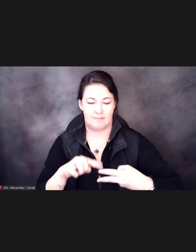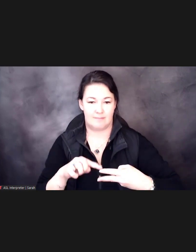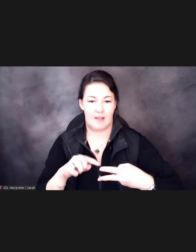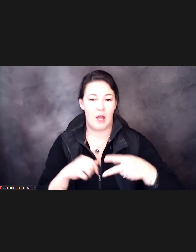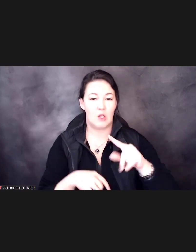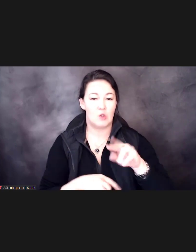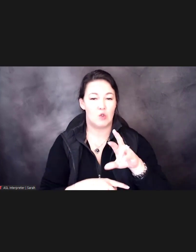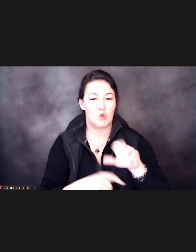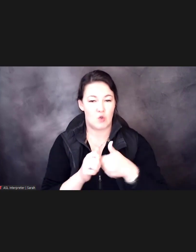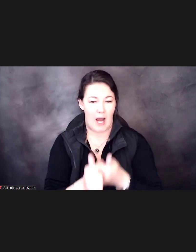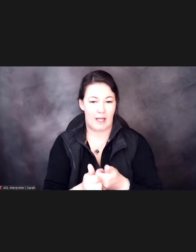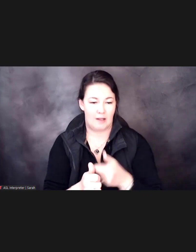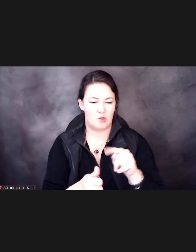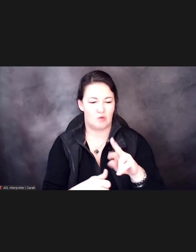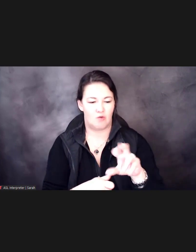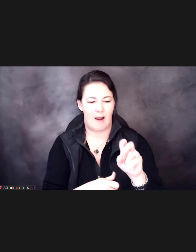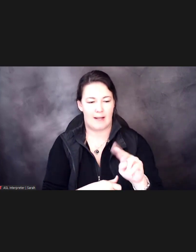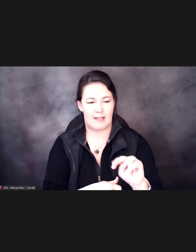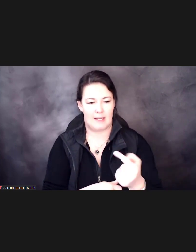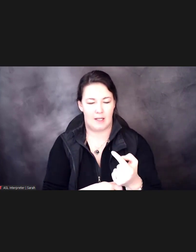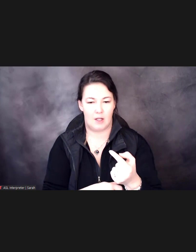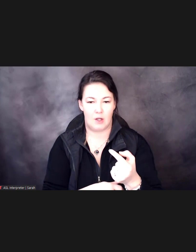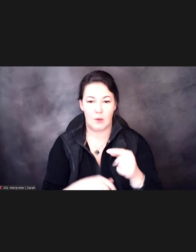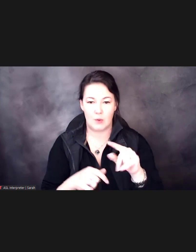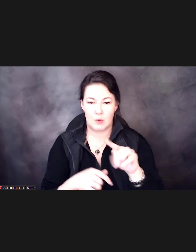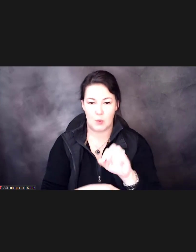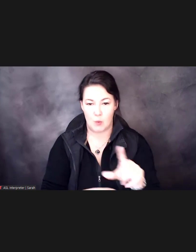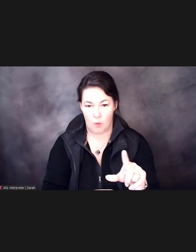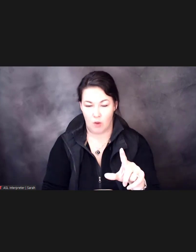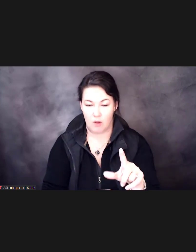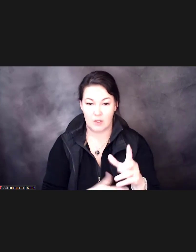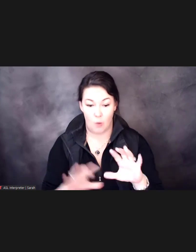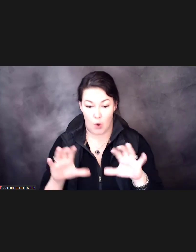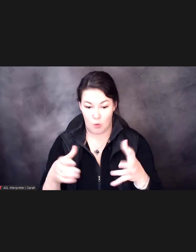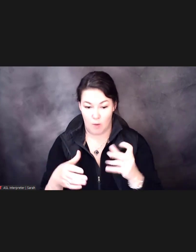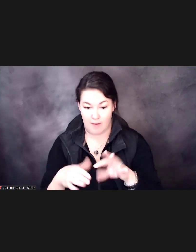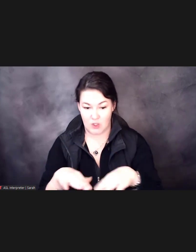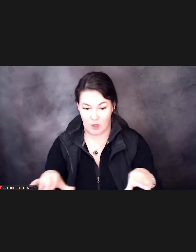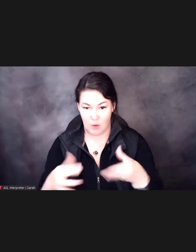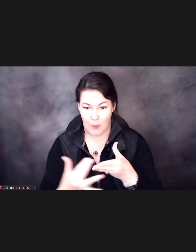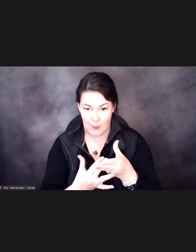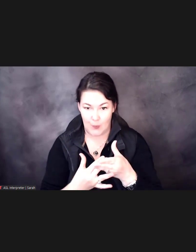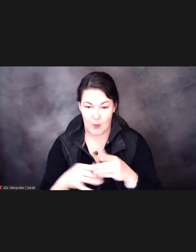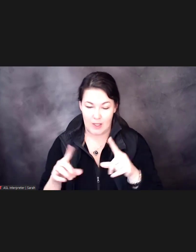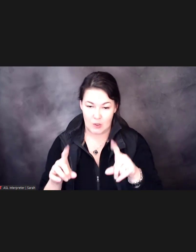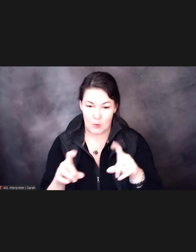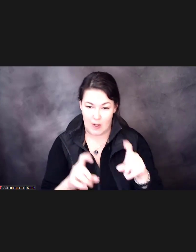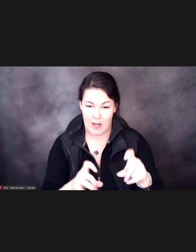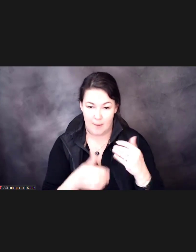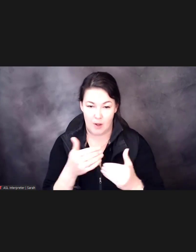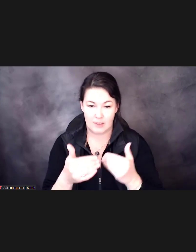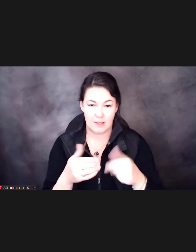tracking tool that is really useful for tracking a group of children through the screening process and, then, other resources